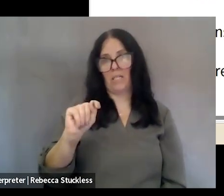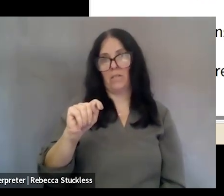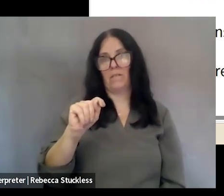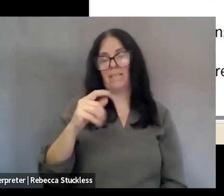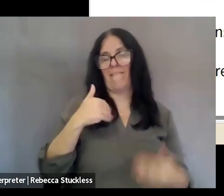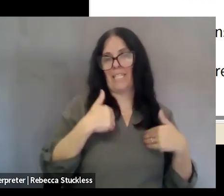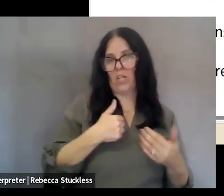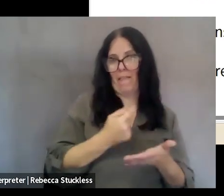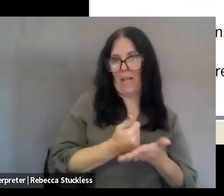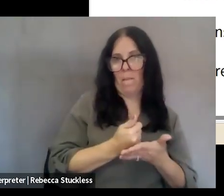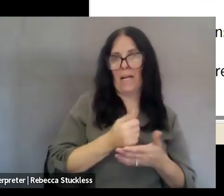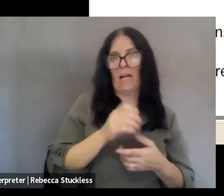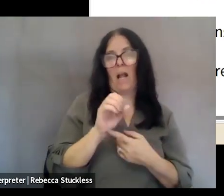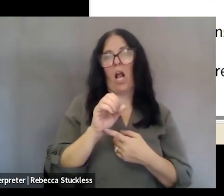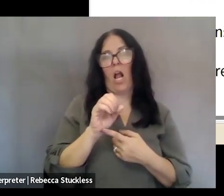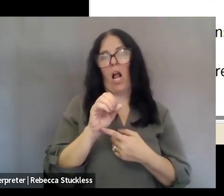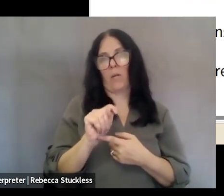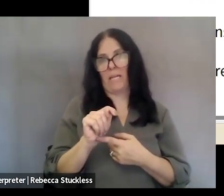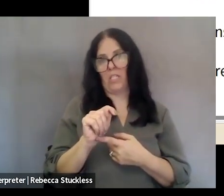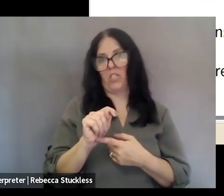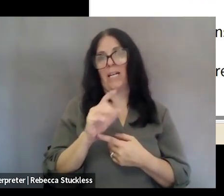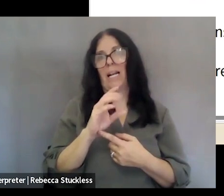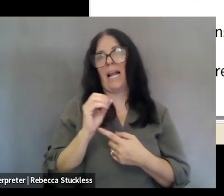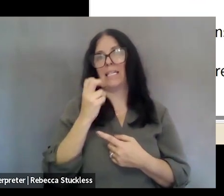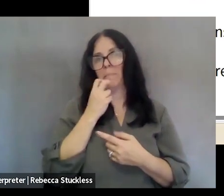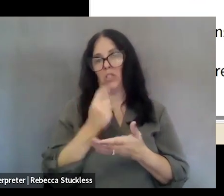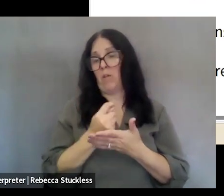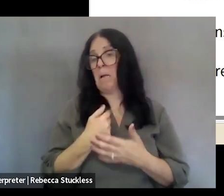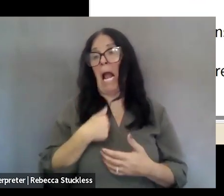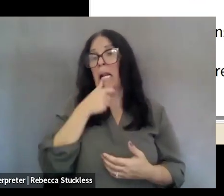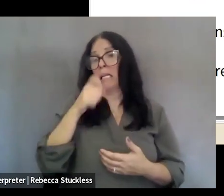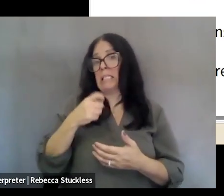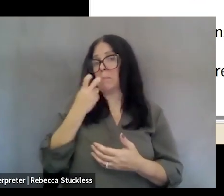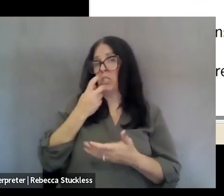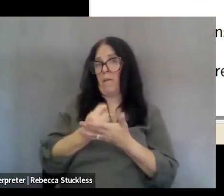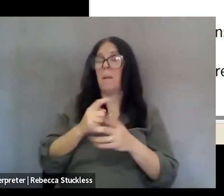and I didn't need speech therapy, I did physical therapy and occupational therapy